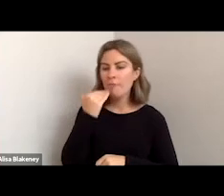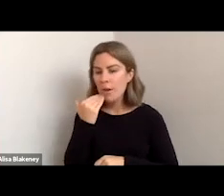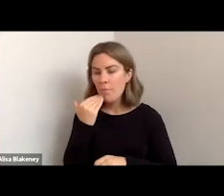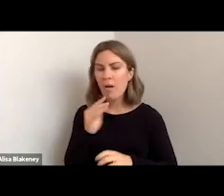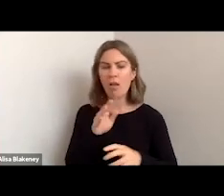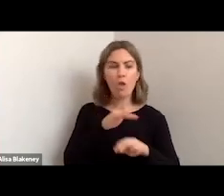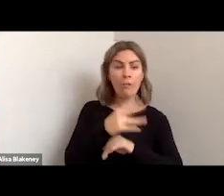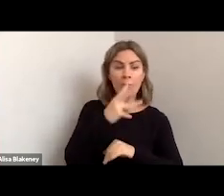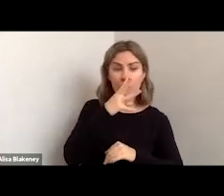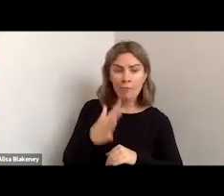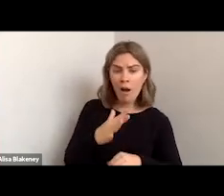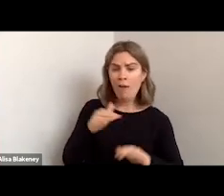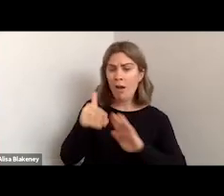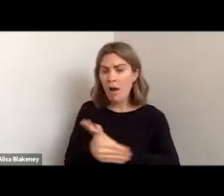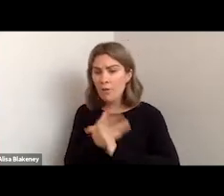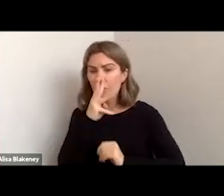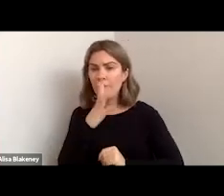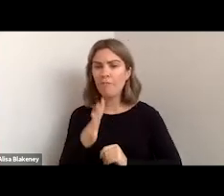It is much more intense like,